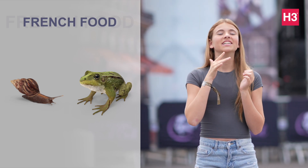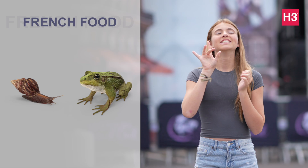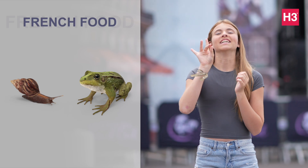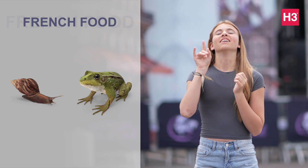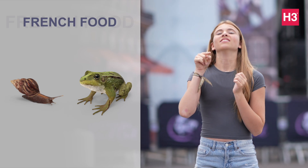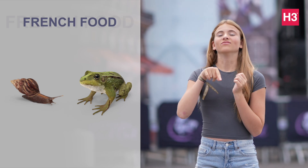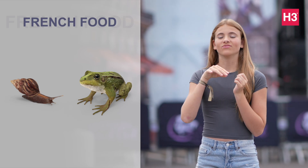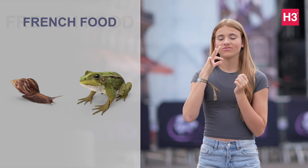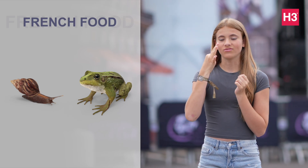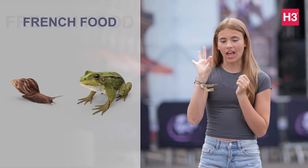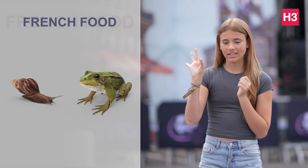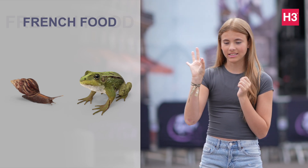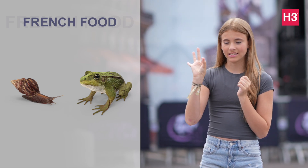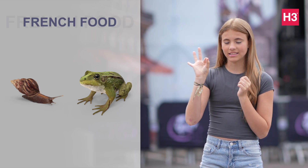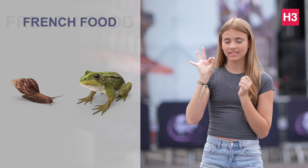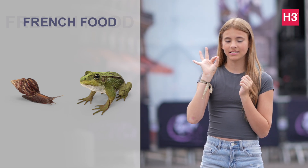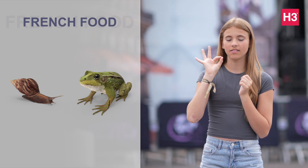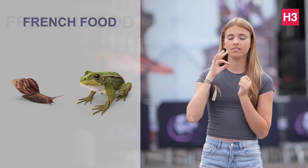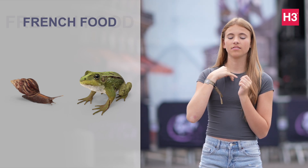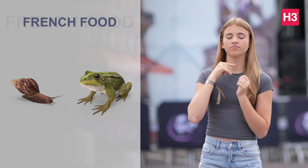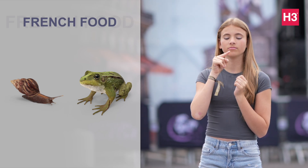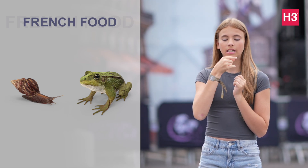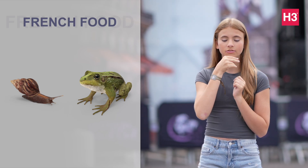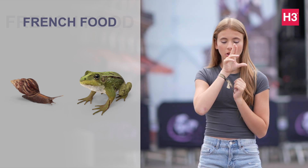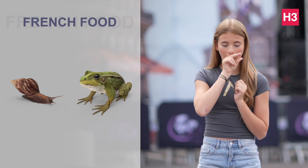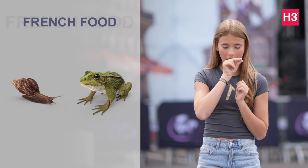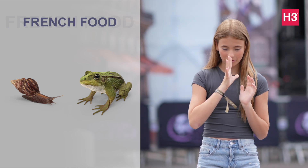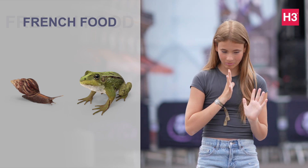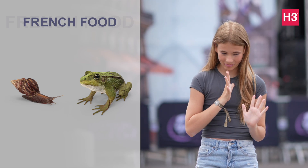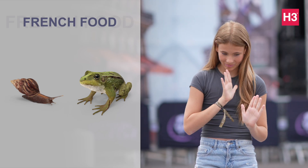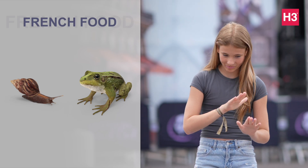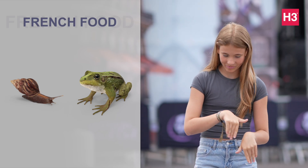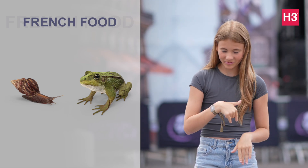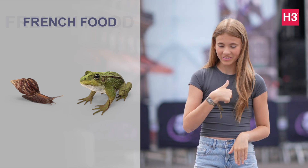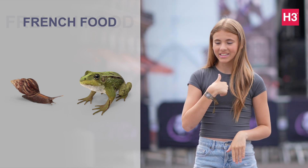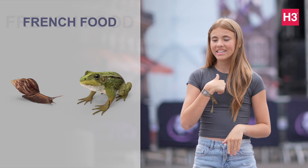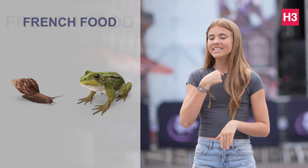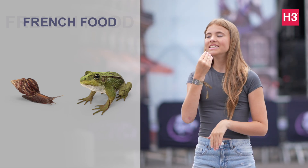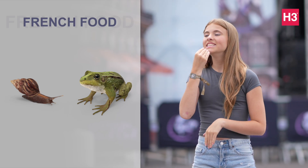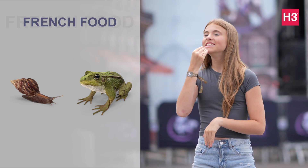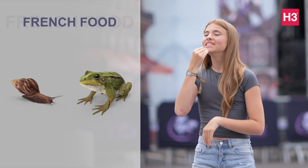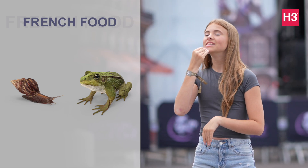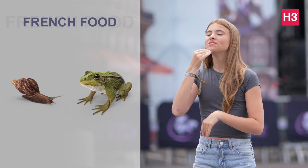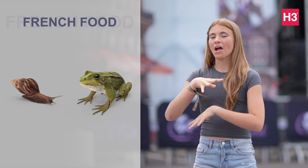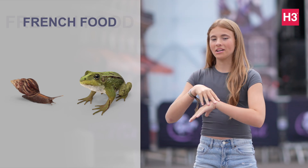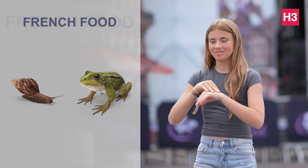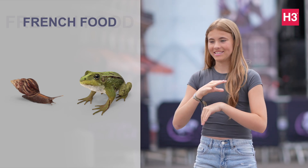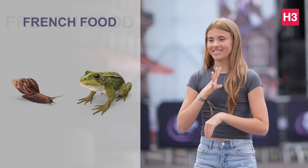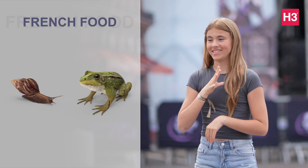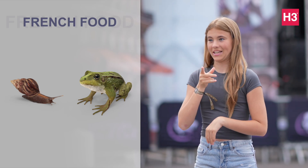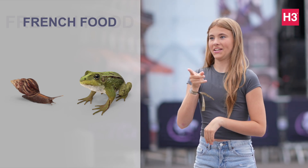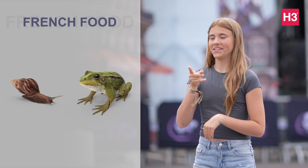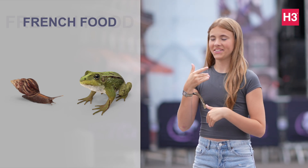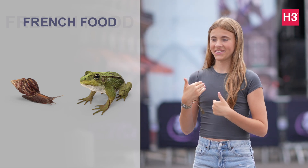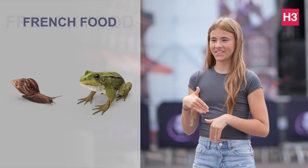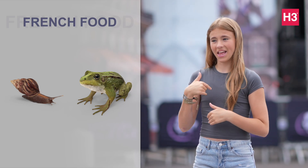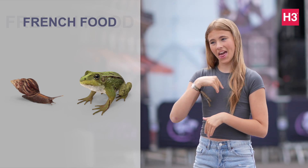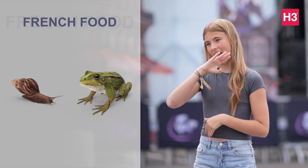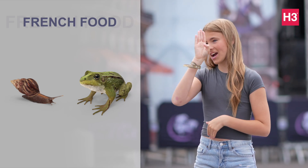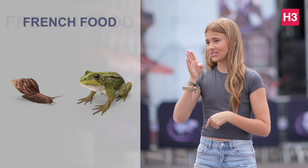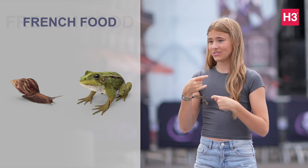I never tried either one but if I had to make a choice,